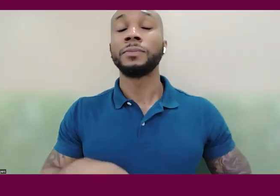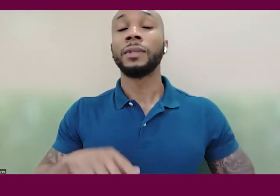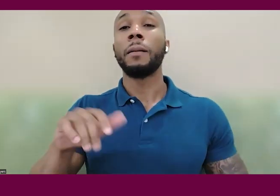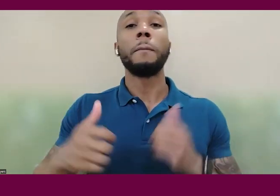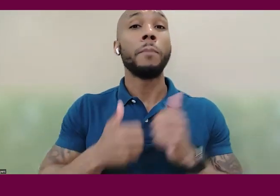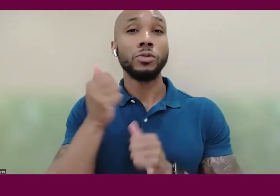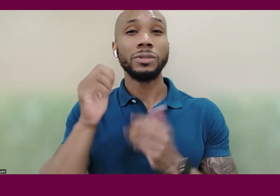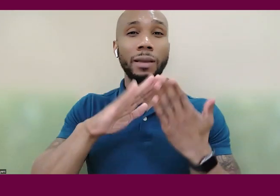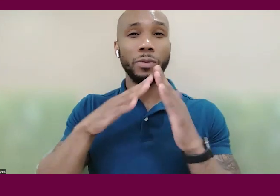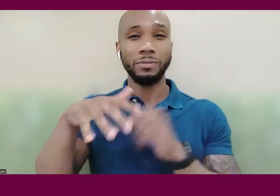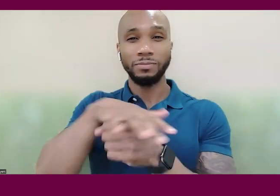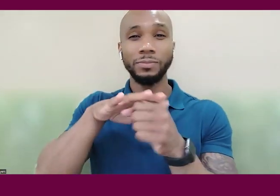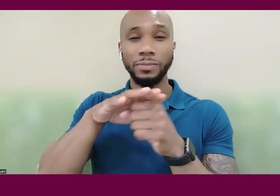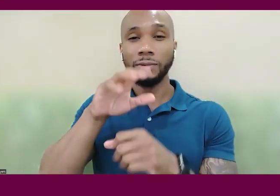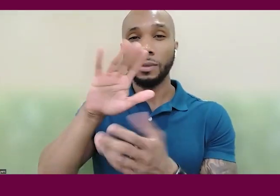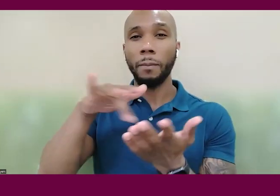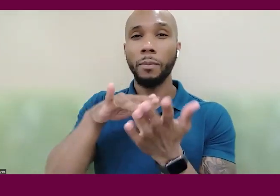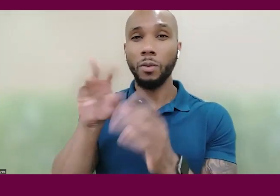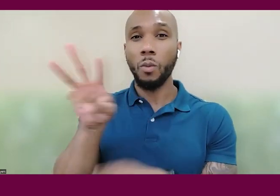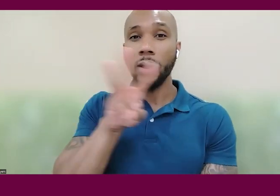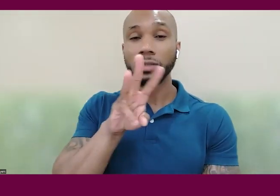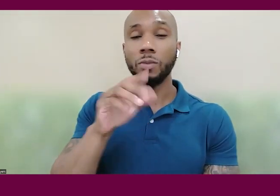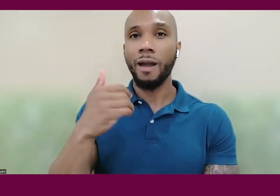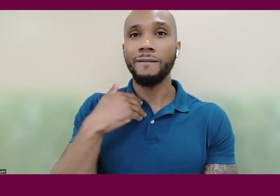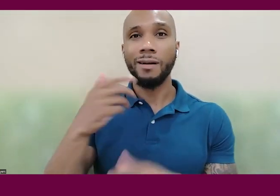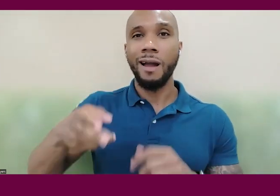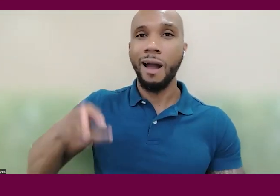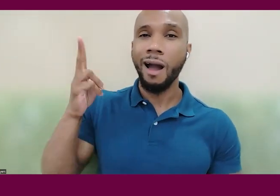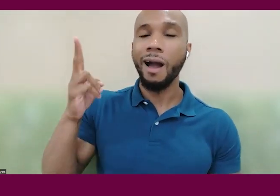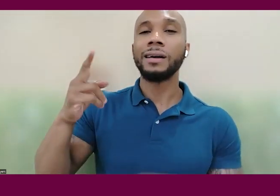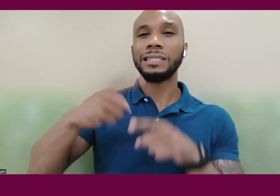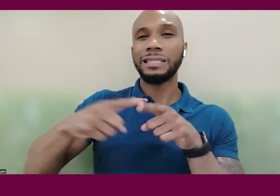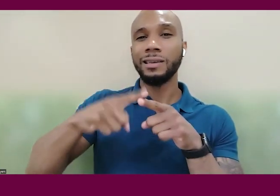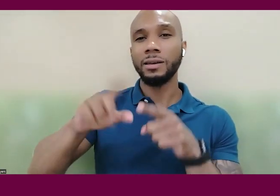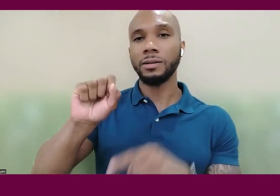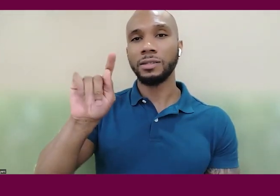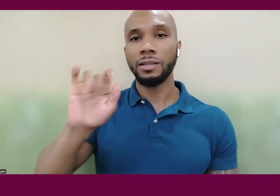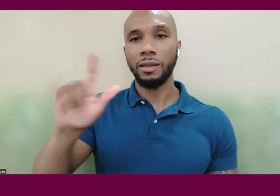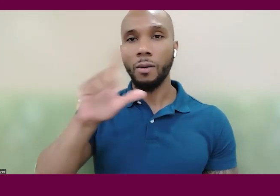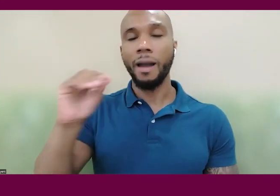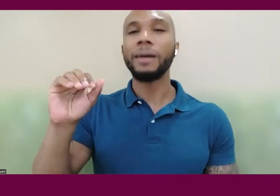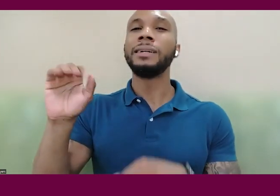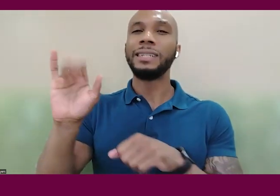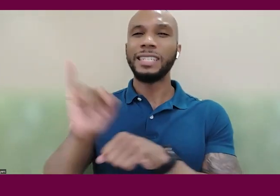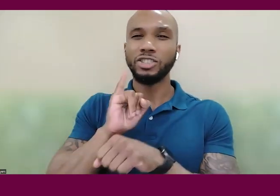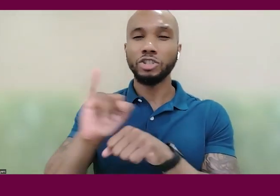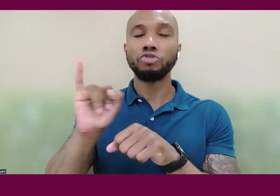Like most neighborhoods in the Midwest, it's a high steel and industrial production area,